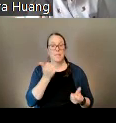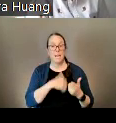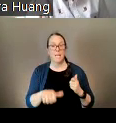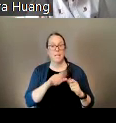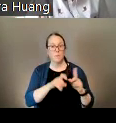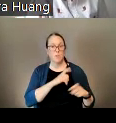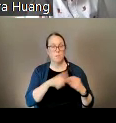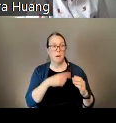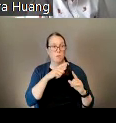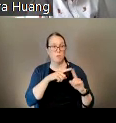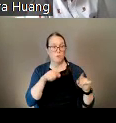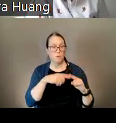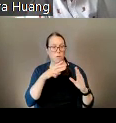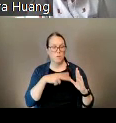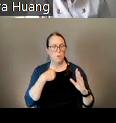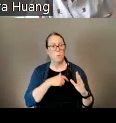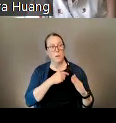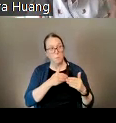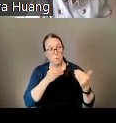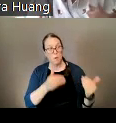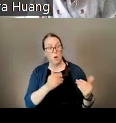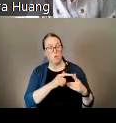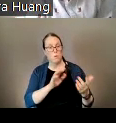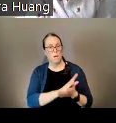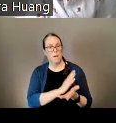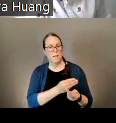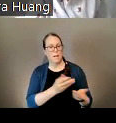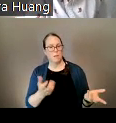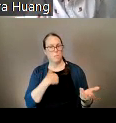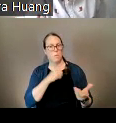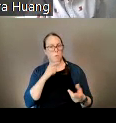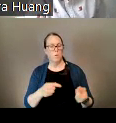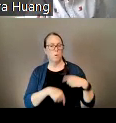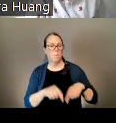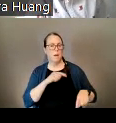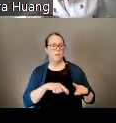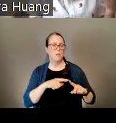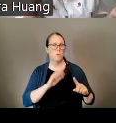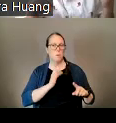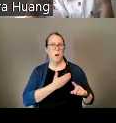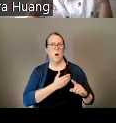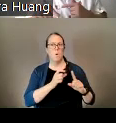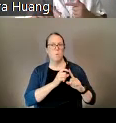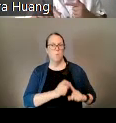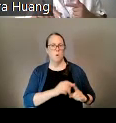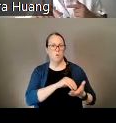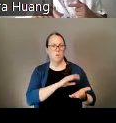We can move on to handouts. We're gonna return to our fun little Word doc demo. This is gonna involve me switching